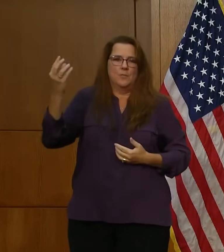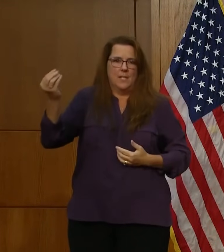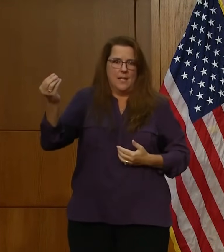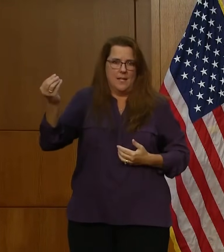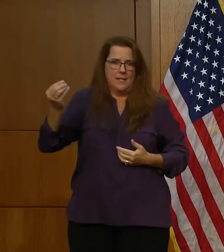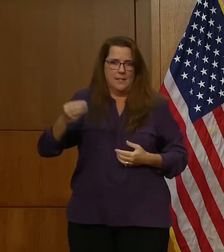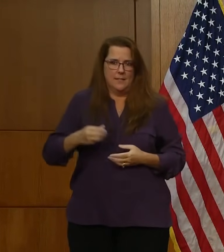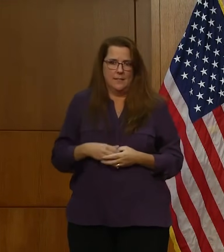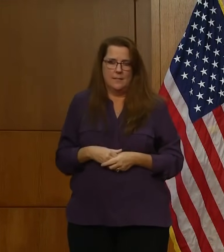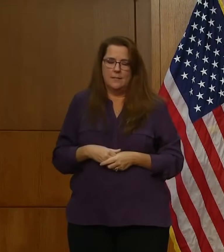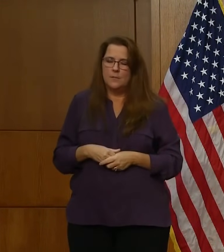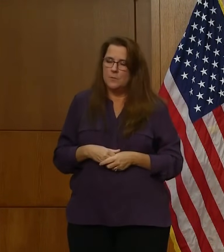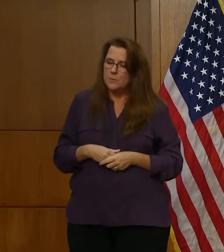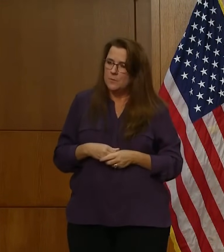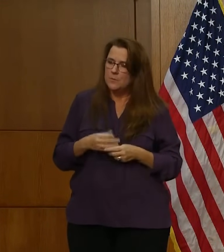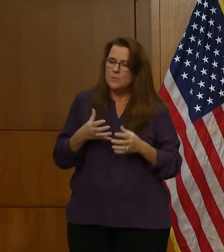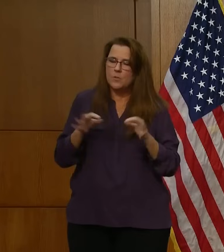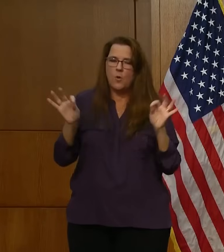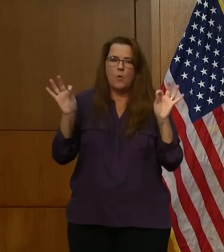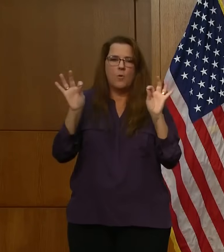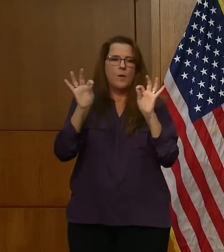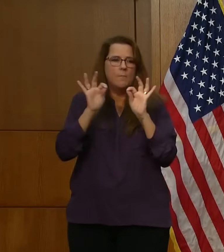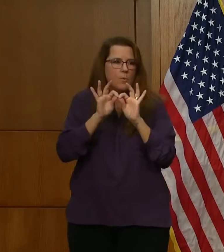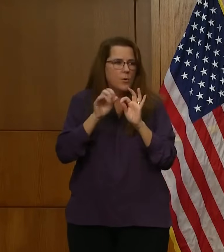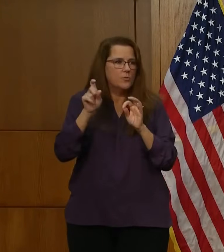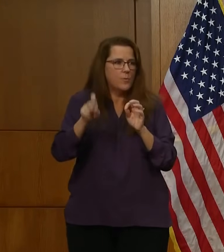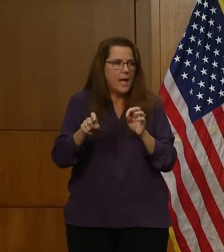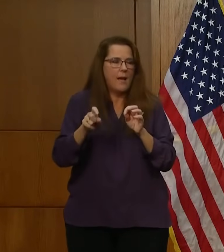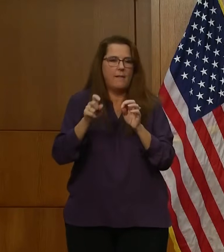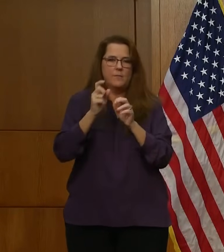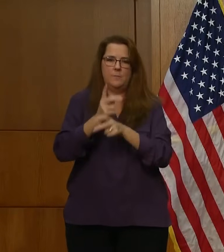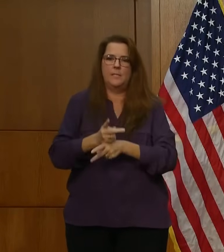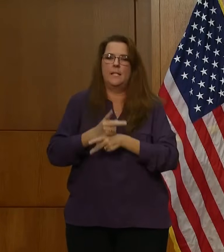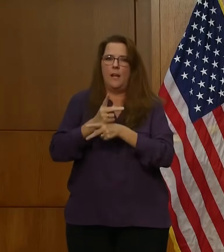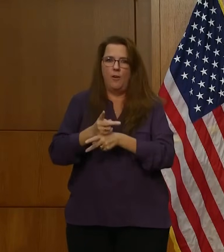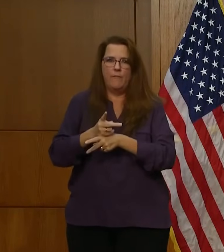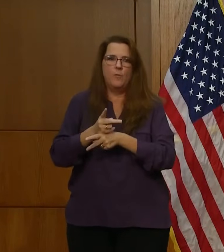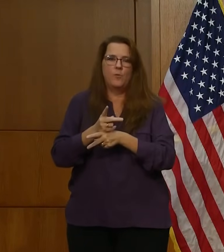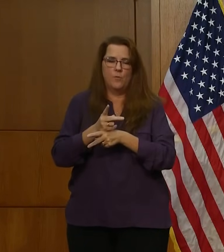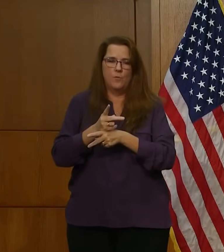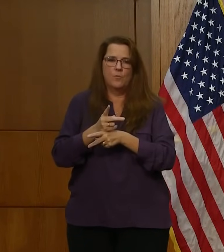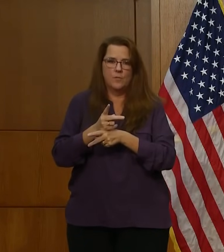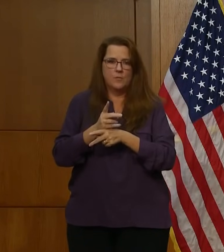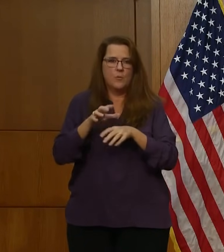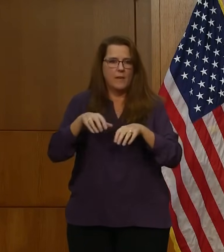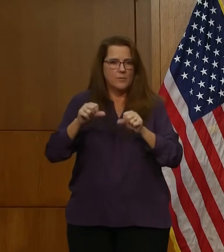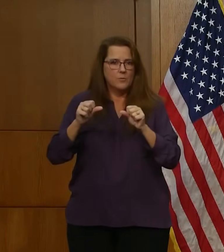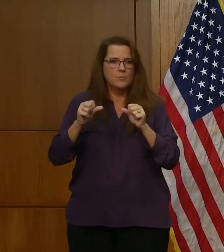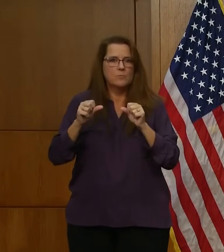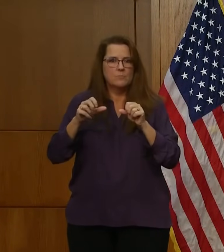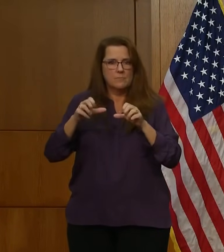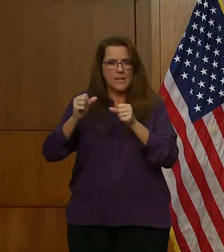SOCIALIZE OUTSIDE. I CAN'T